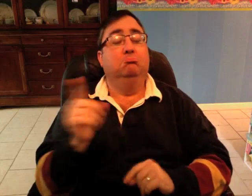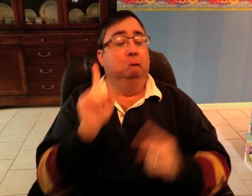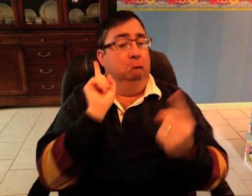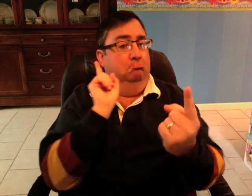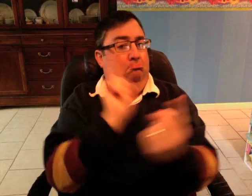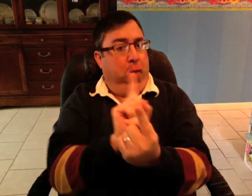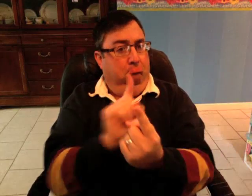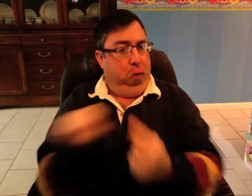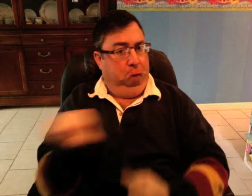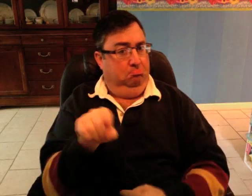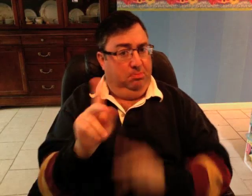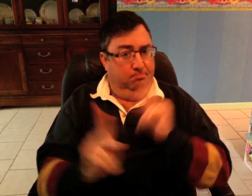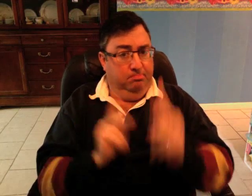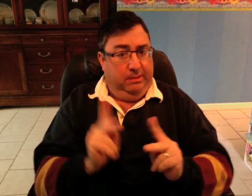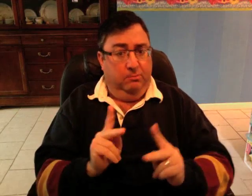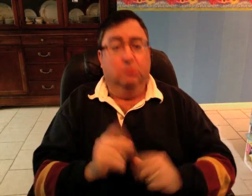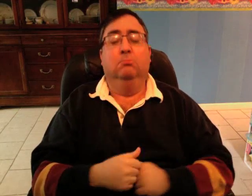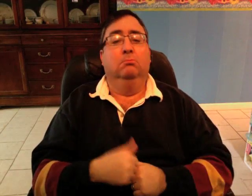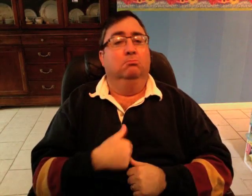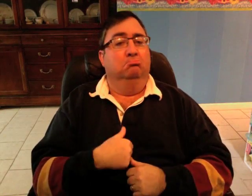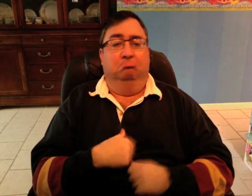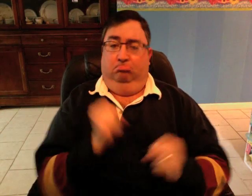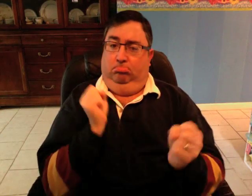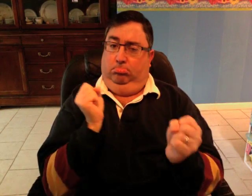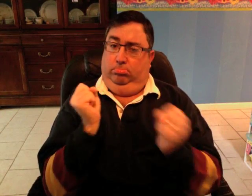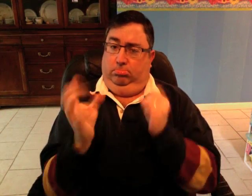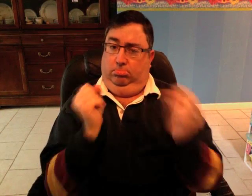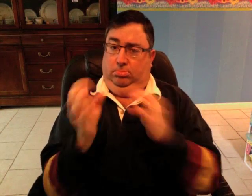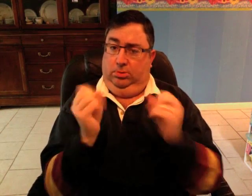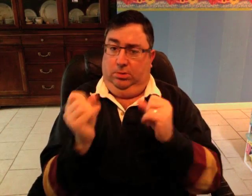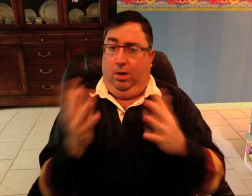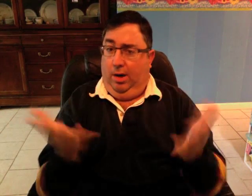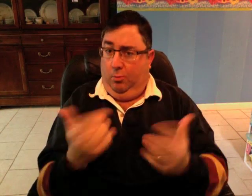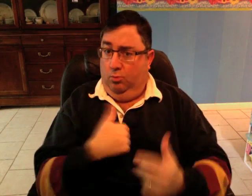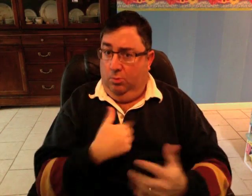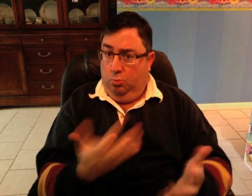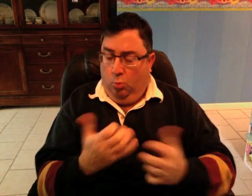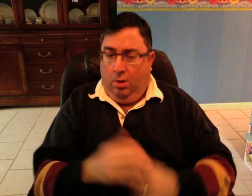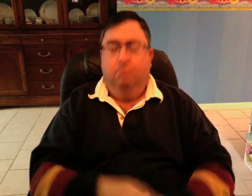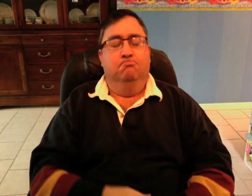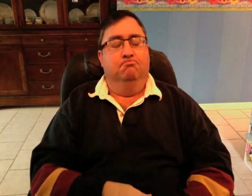I approach these people and sign what I want.